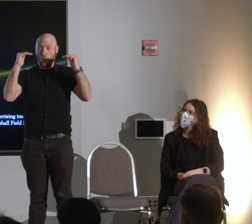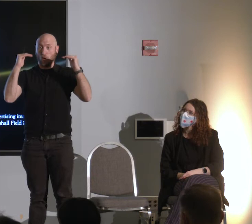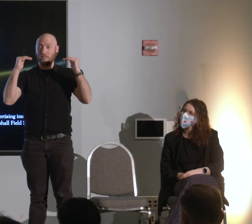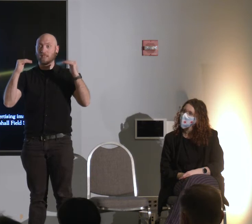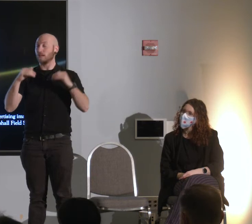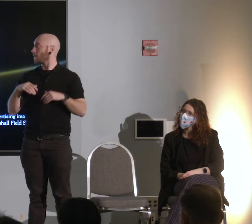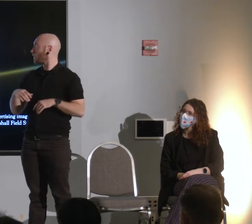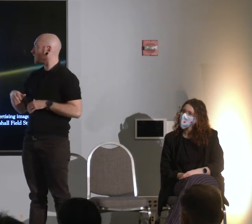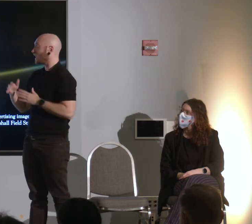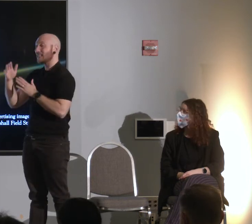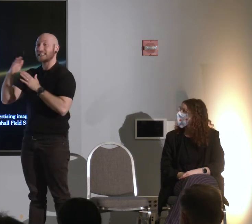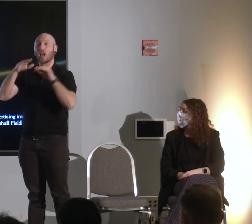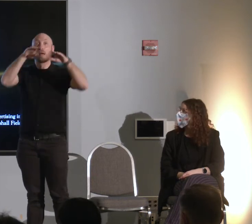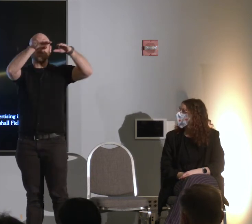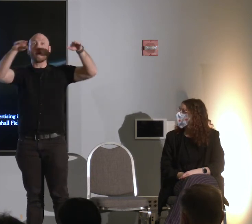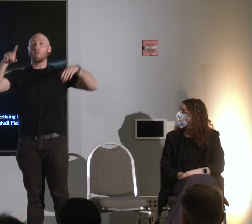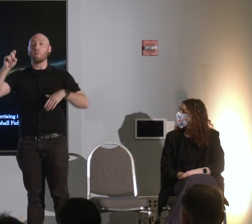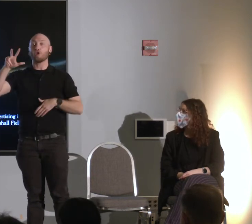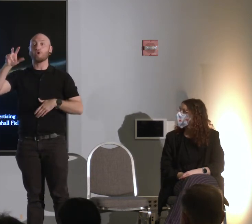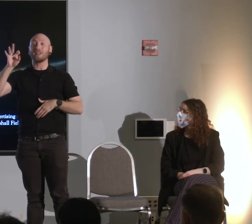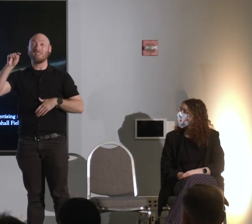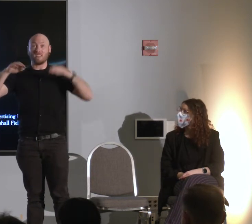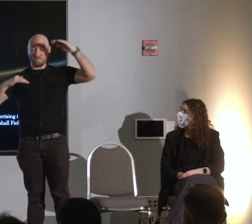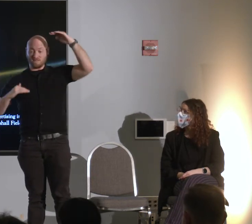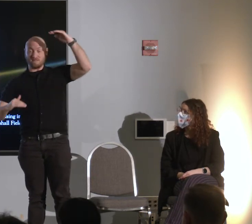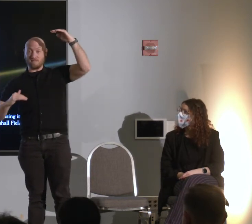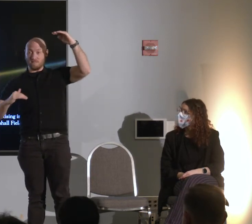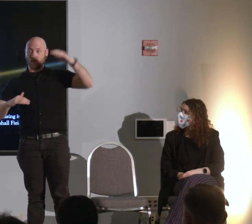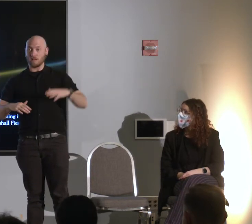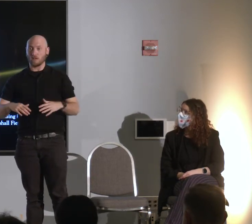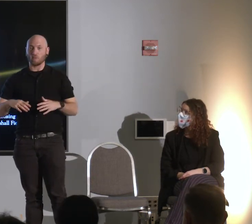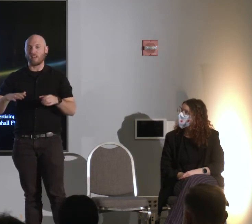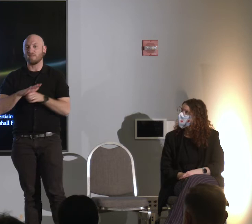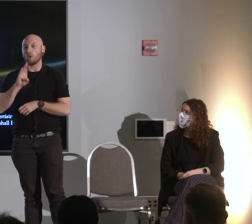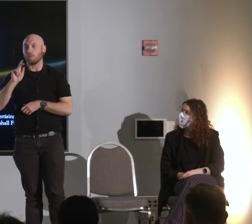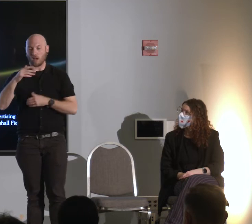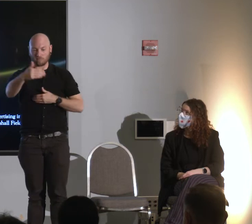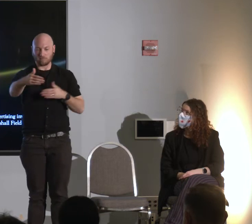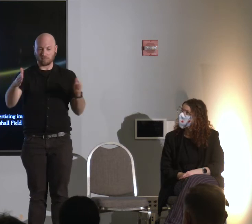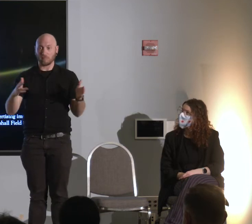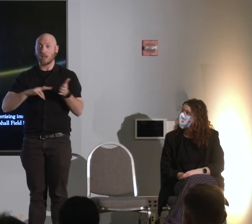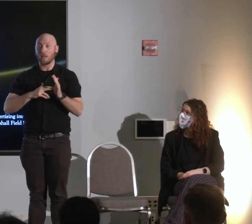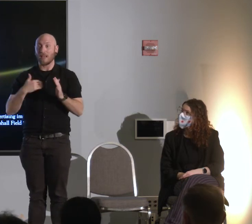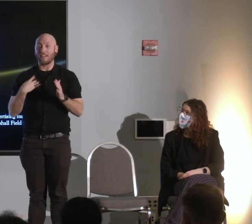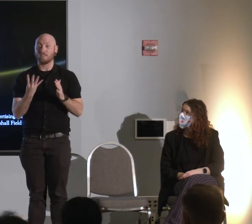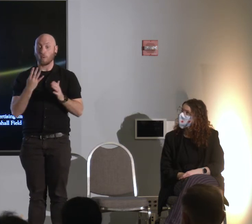of 130ft above the street, and since the store commanded an entire block, it would have four distinct public faces.